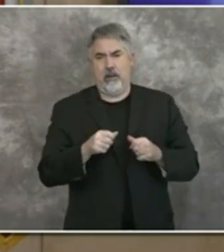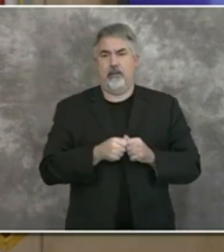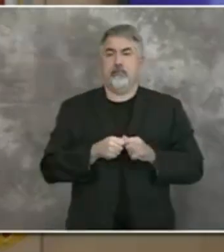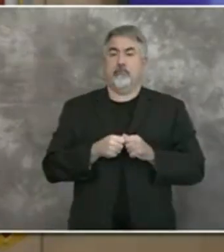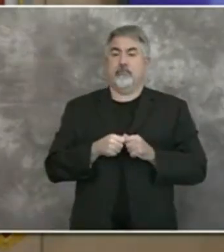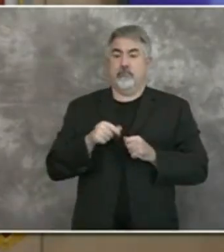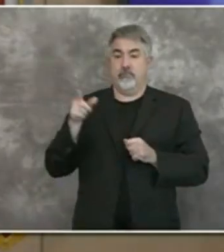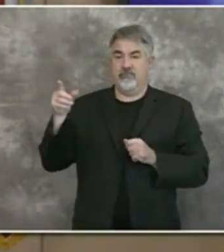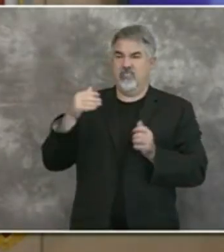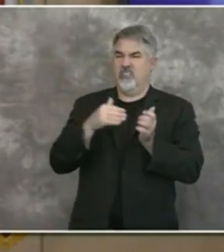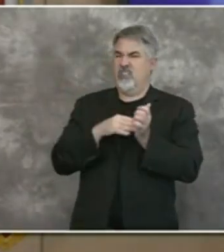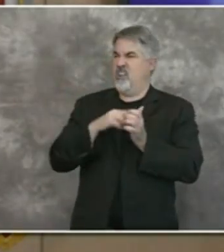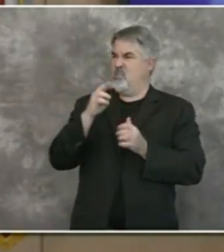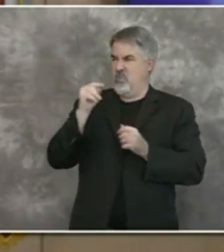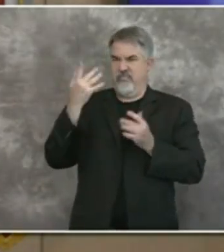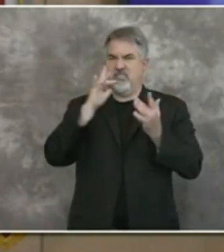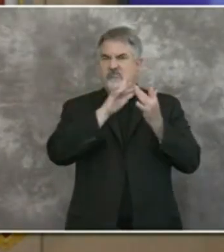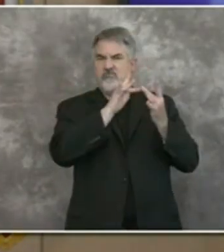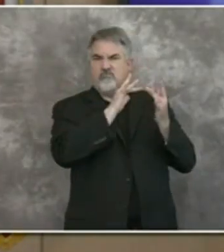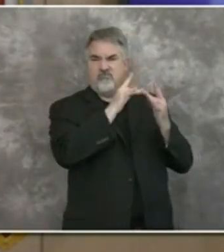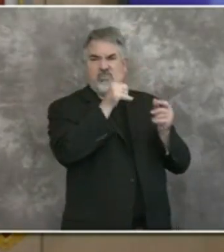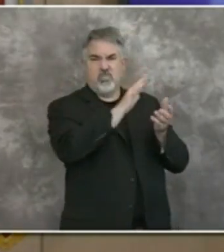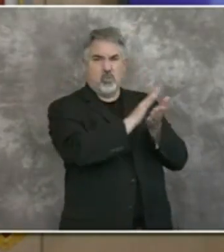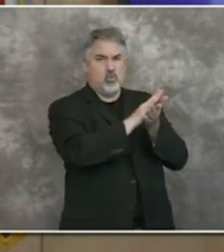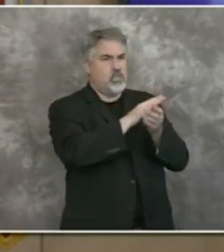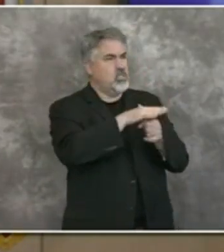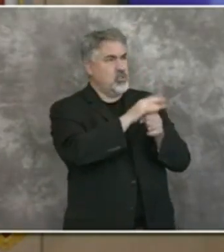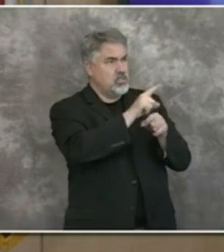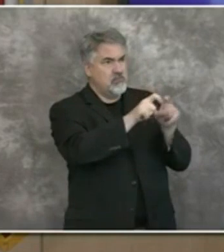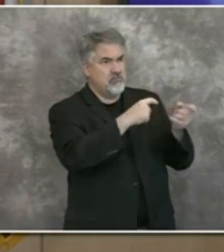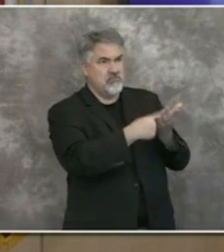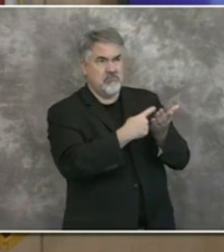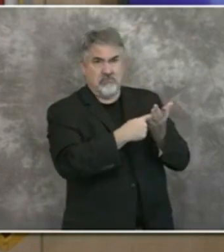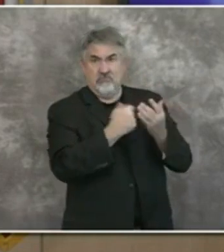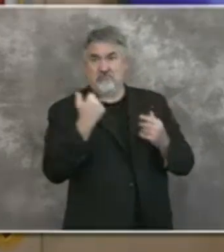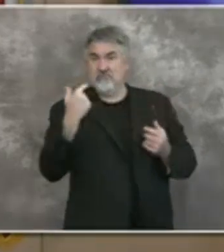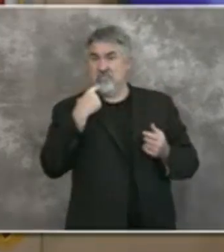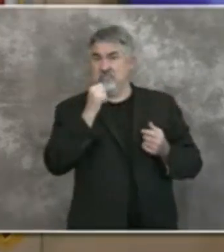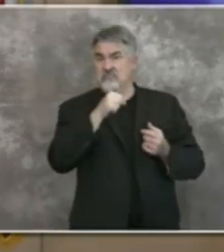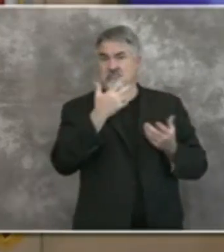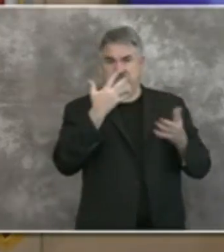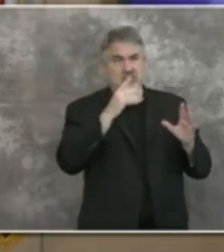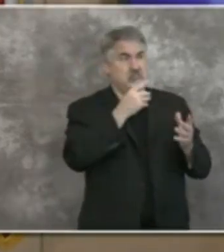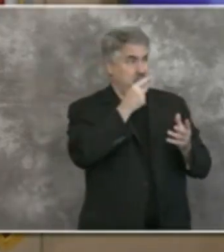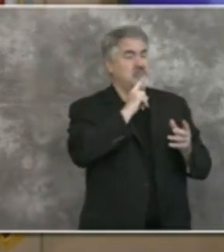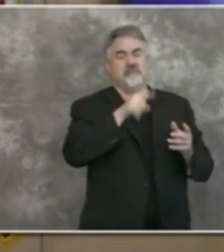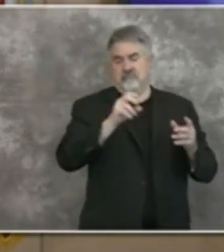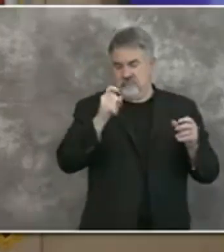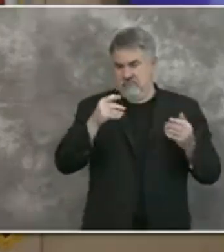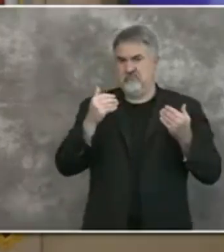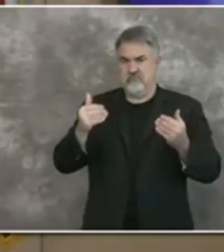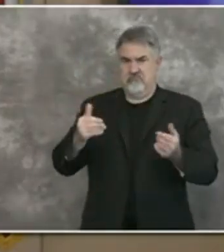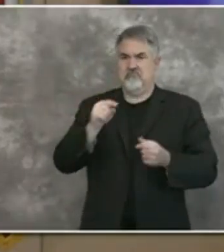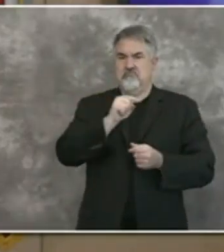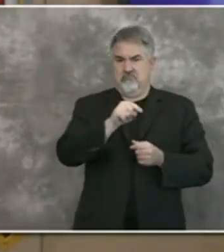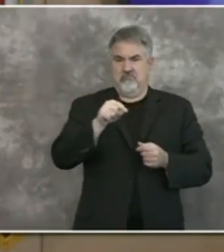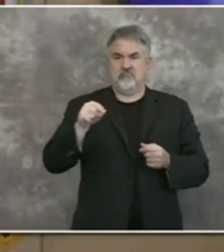THE SAME HOUSEHOLD MAYBE IN THE VEHICLE TOGETHER A DOCTOR WOOTEN OUR PUBLIC HEALTH TEAM HAS BEEN IN CONTACT WITH SCHOOL DISTRICTS SOME OF